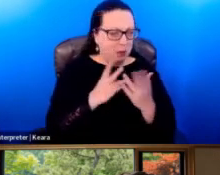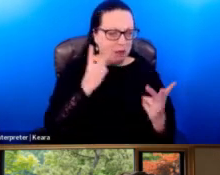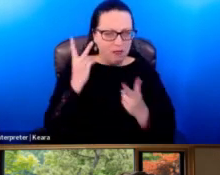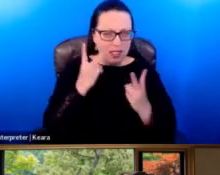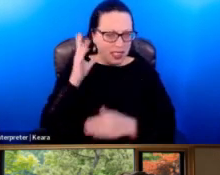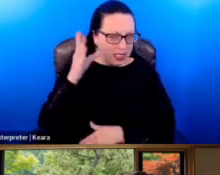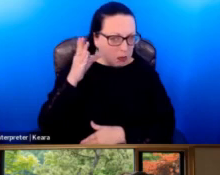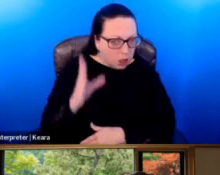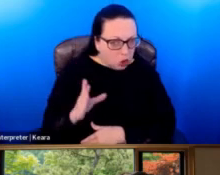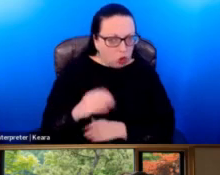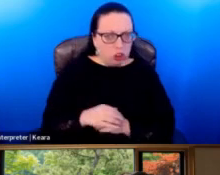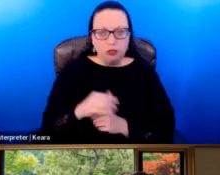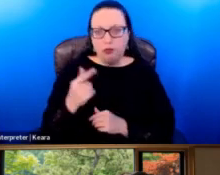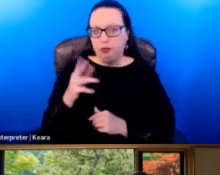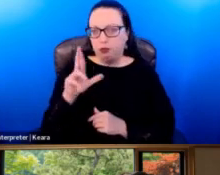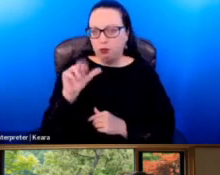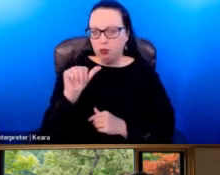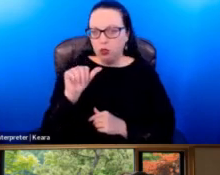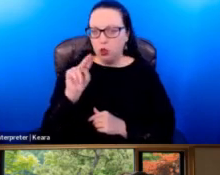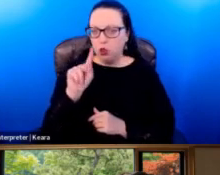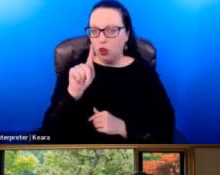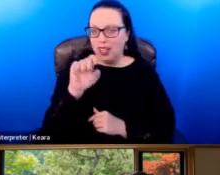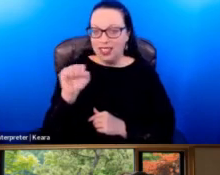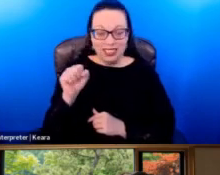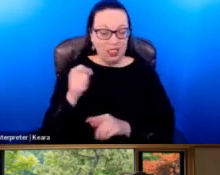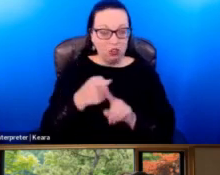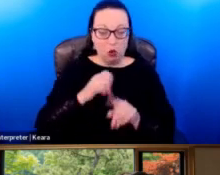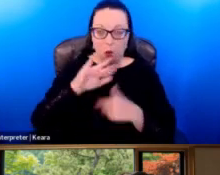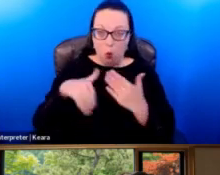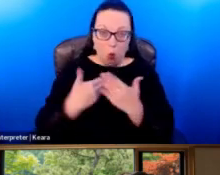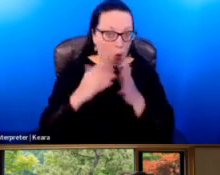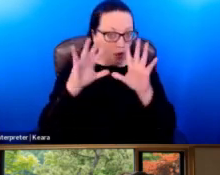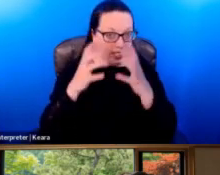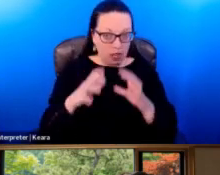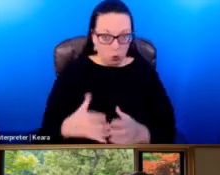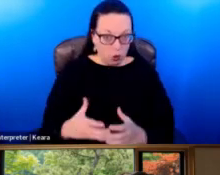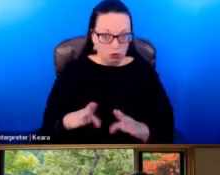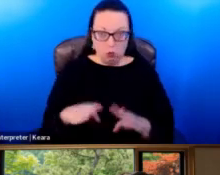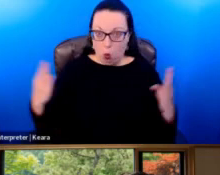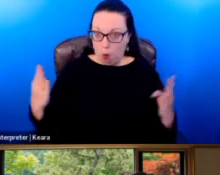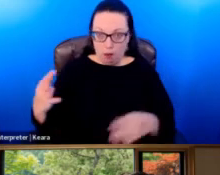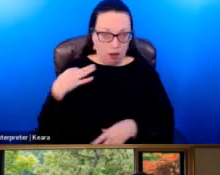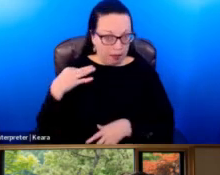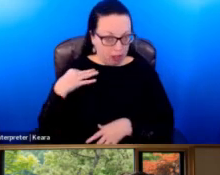be grantees from all categories as what we're opening up the application to. And this opportunity is really going to